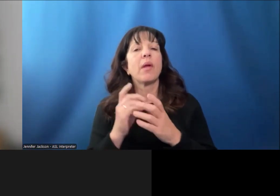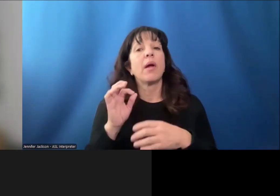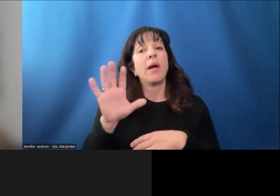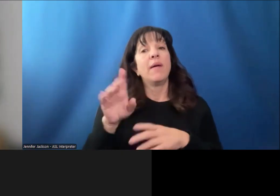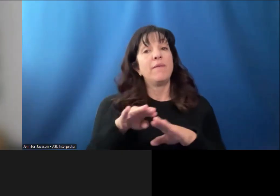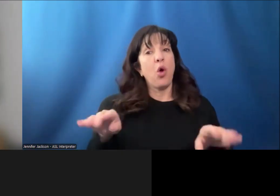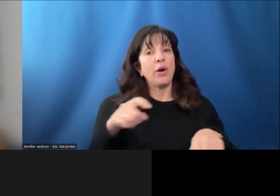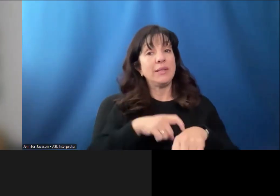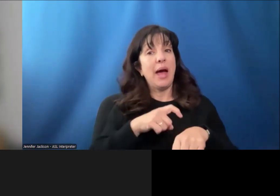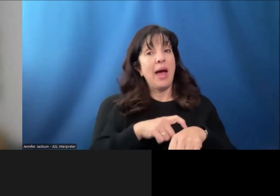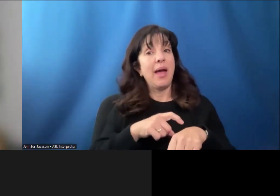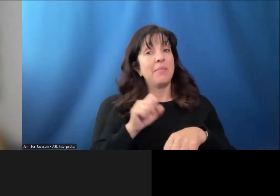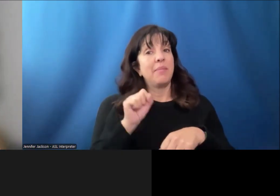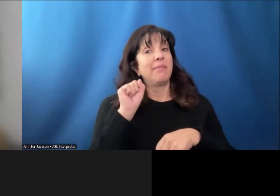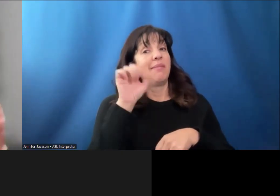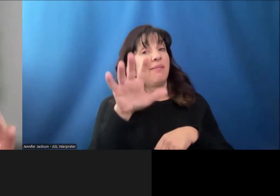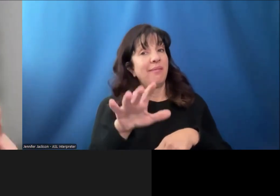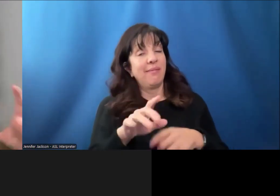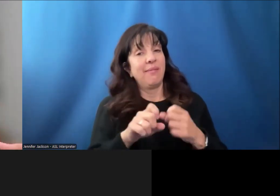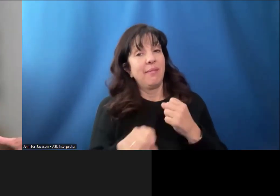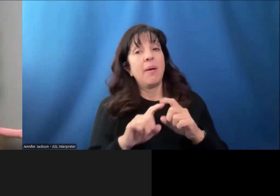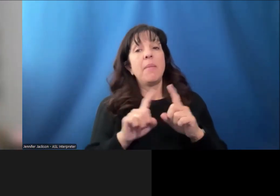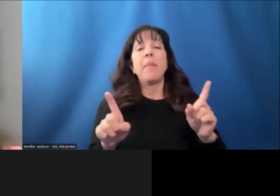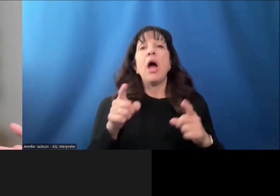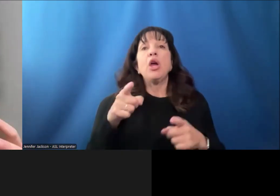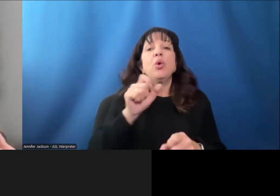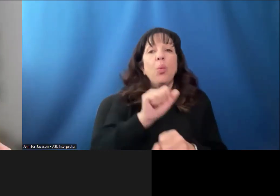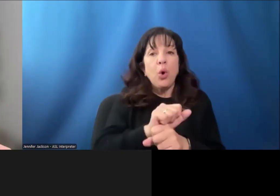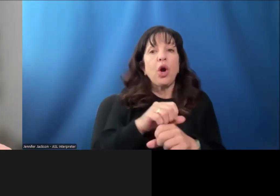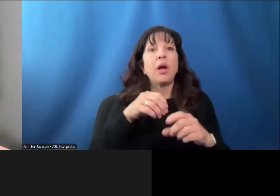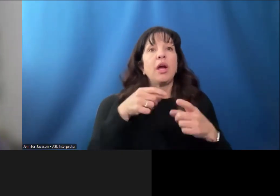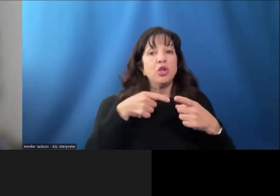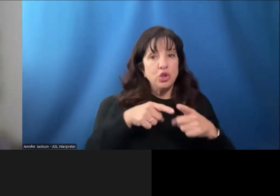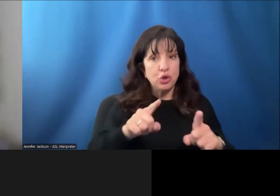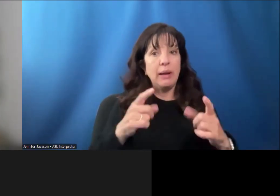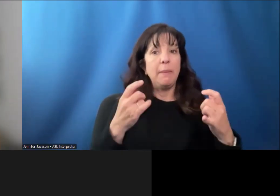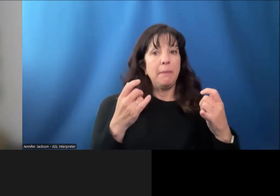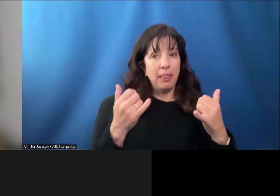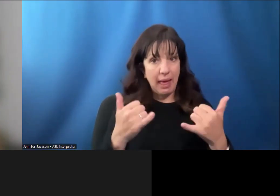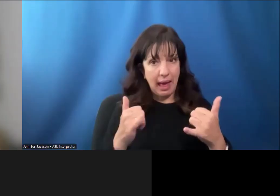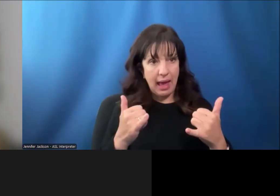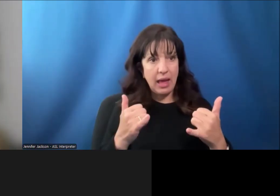love floor time because you work in play to facilitate some of